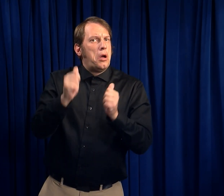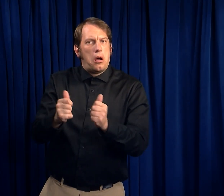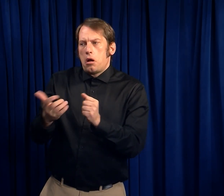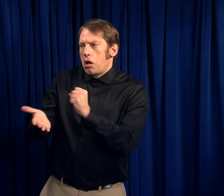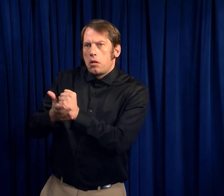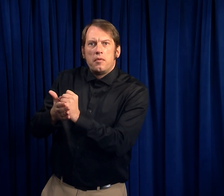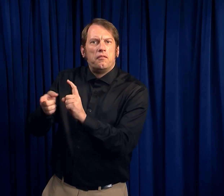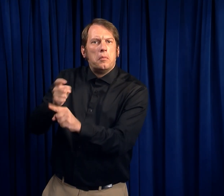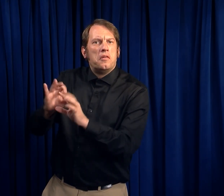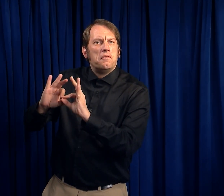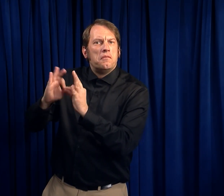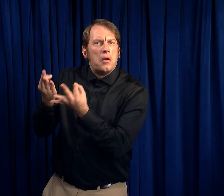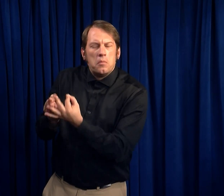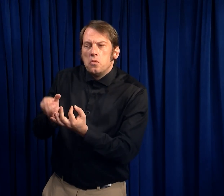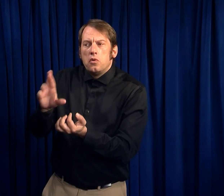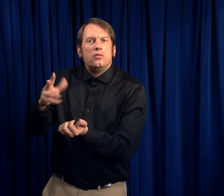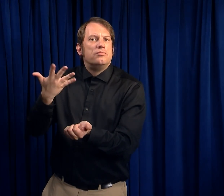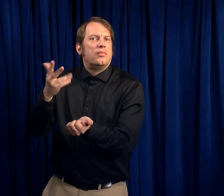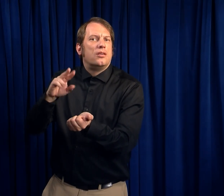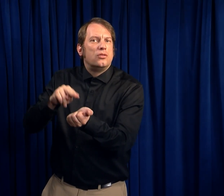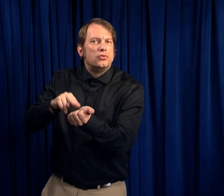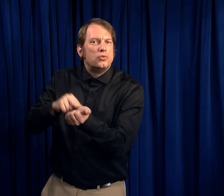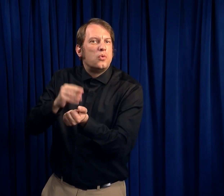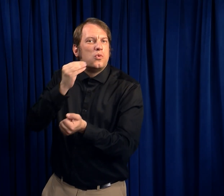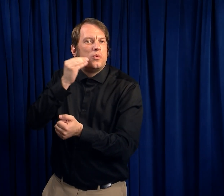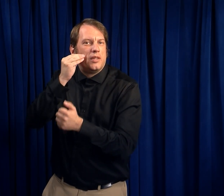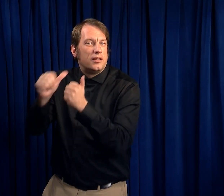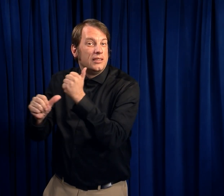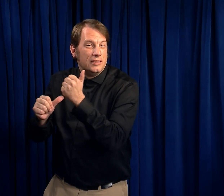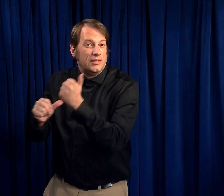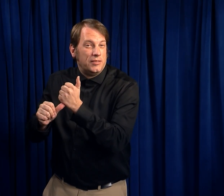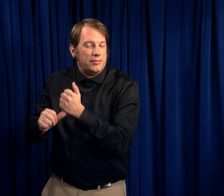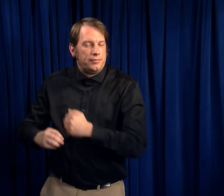or home nurse aide.